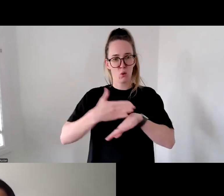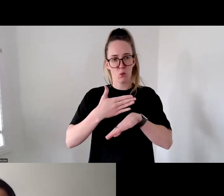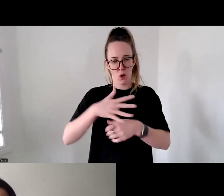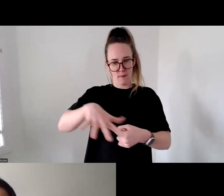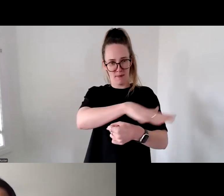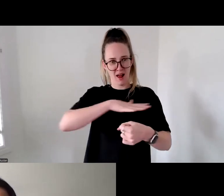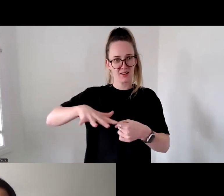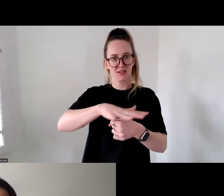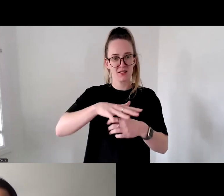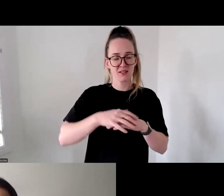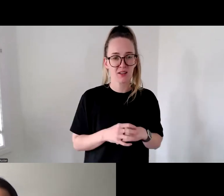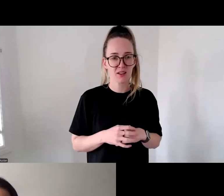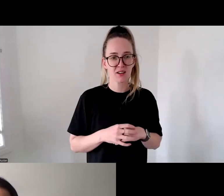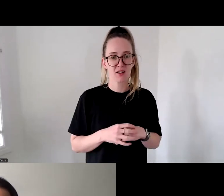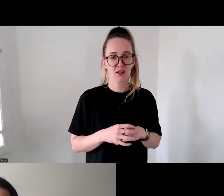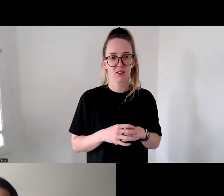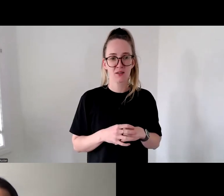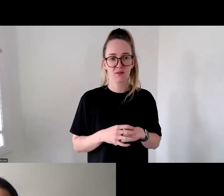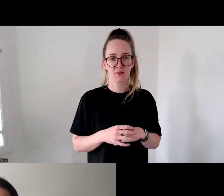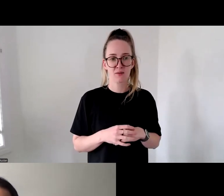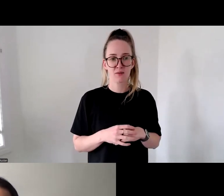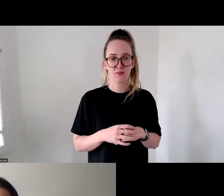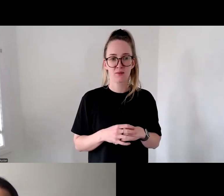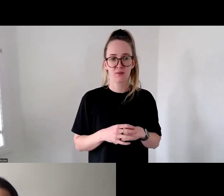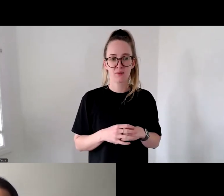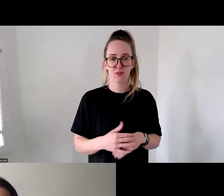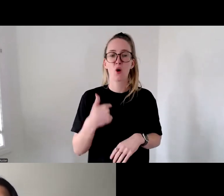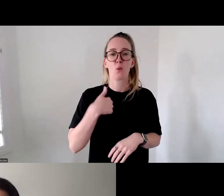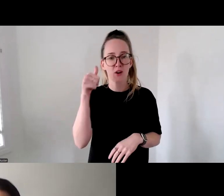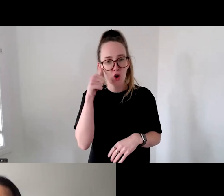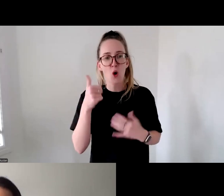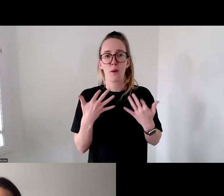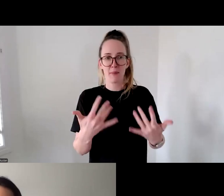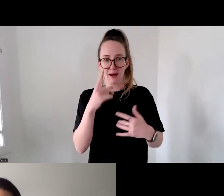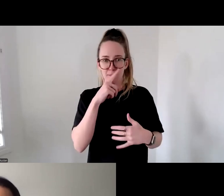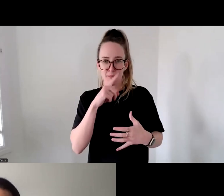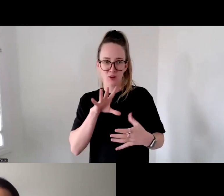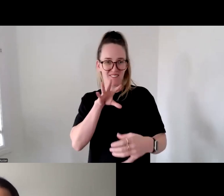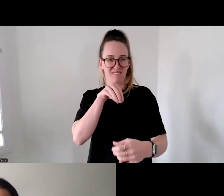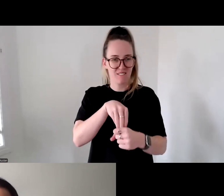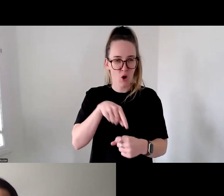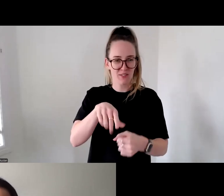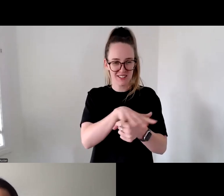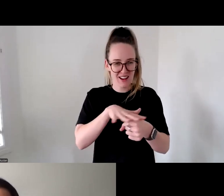is so mindful that people are engaged in so many different ways, and get paid in different ways,